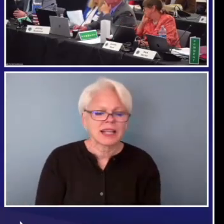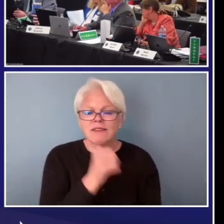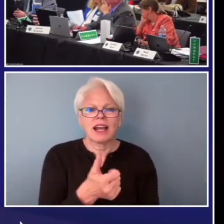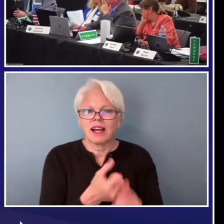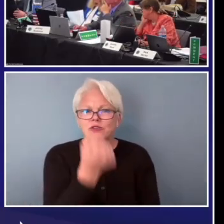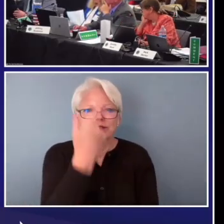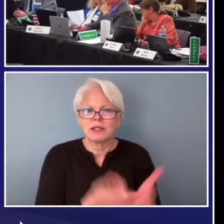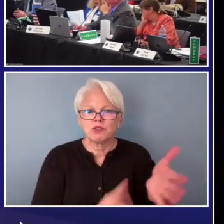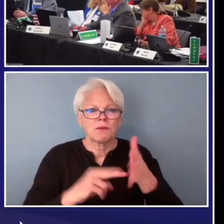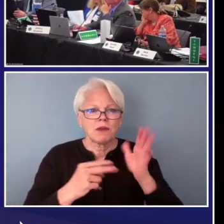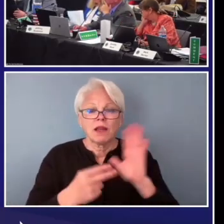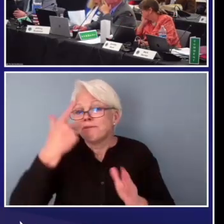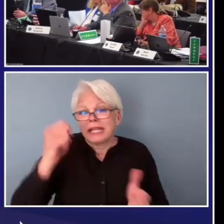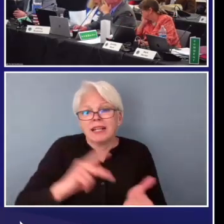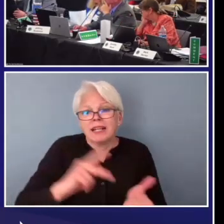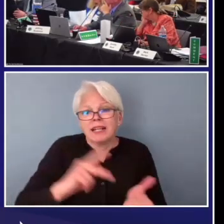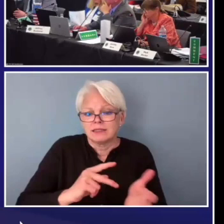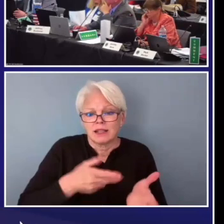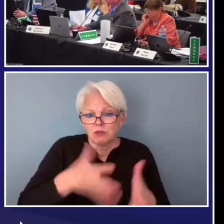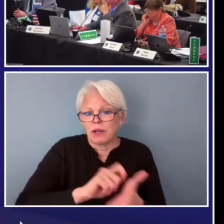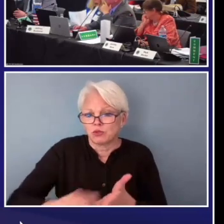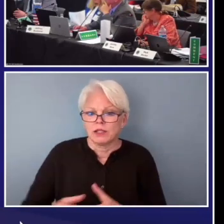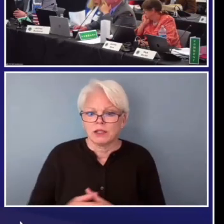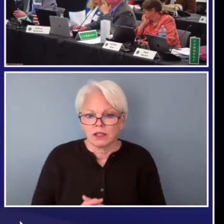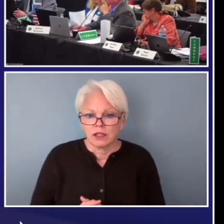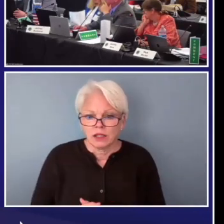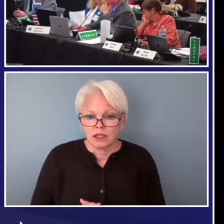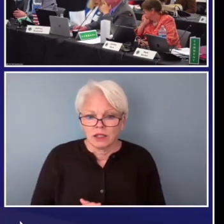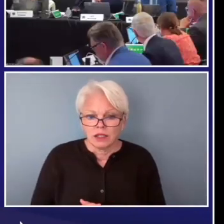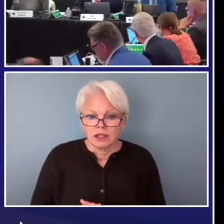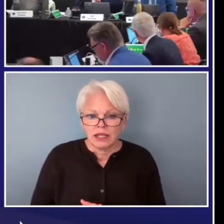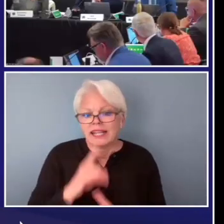partly because of the drafting, I think. School currently allows that in certain instances.